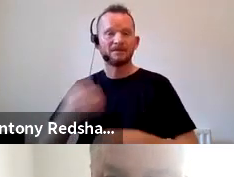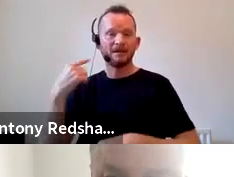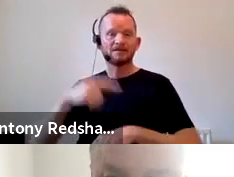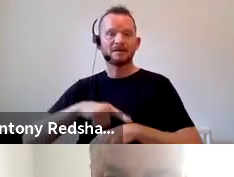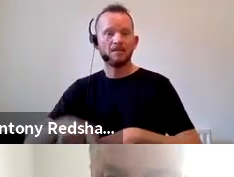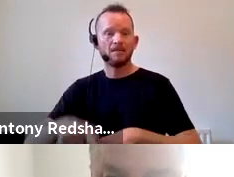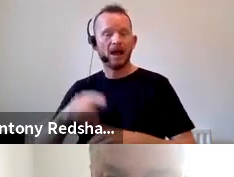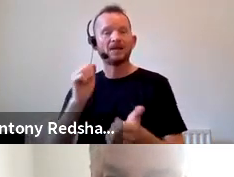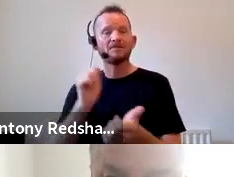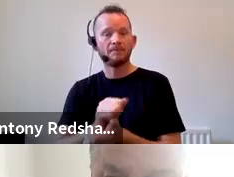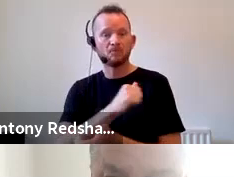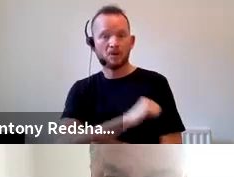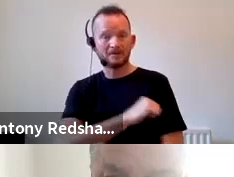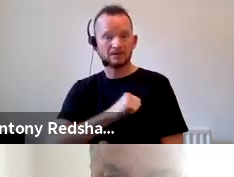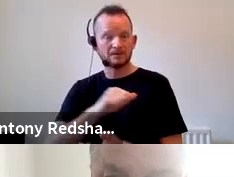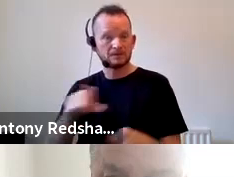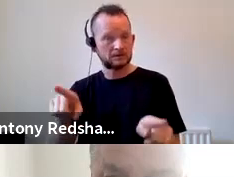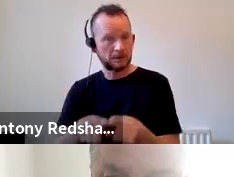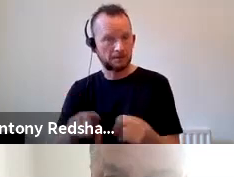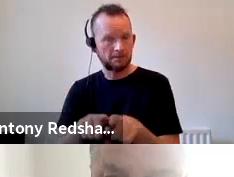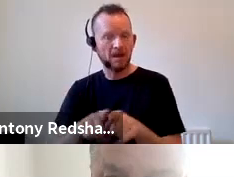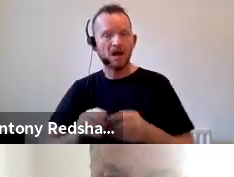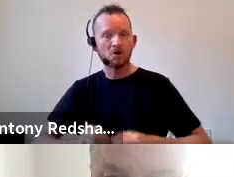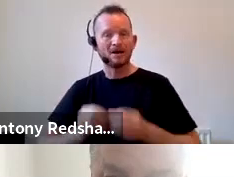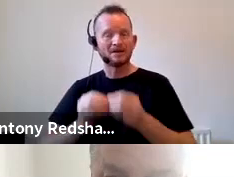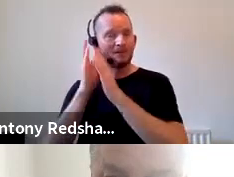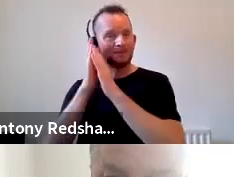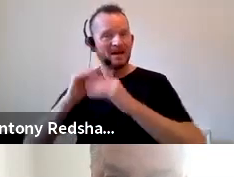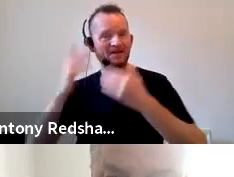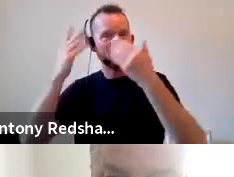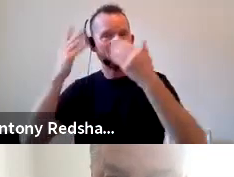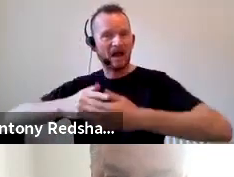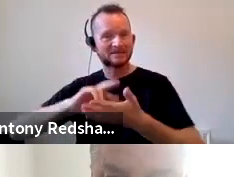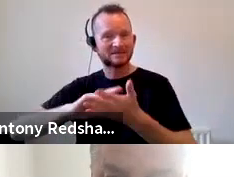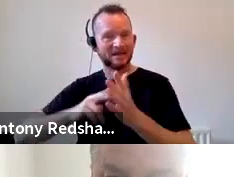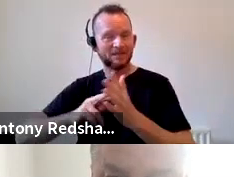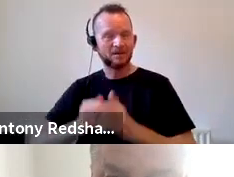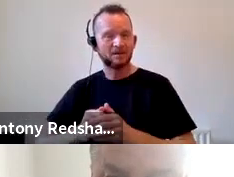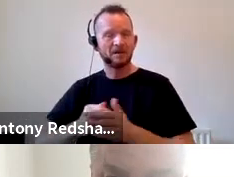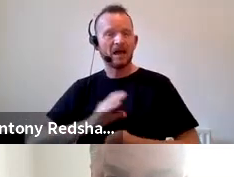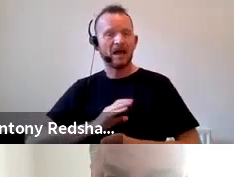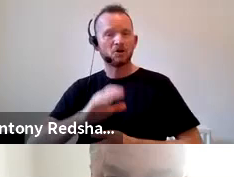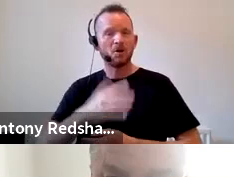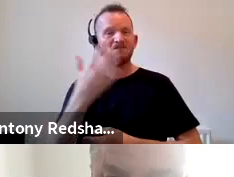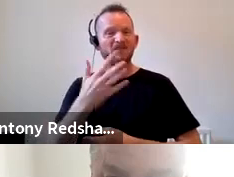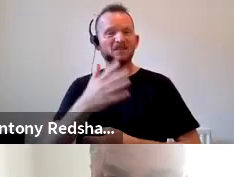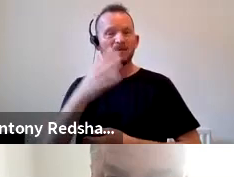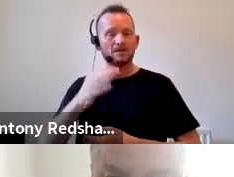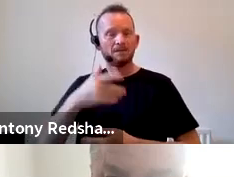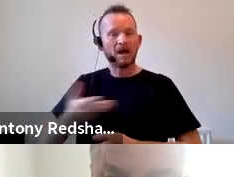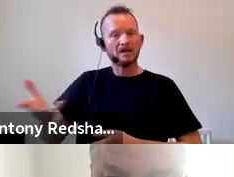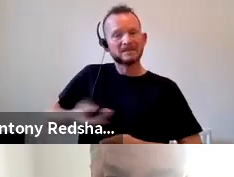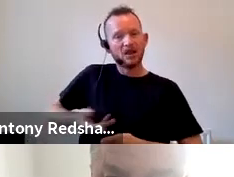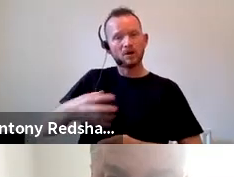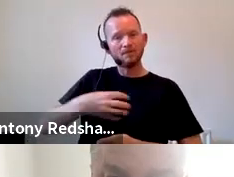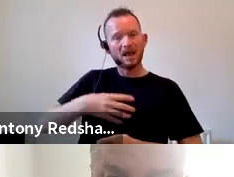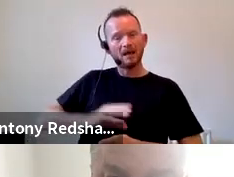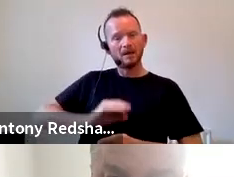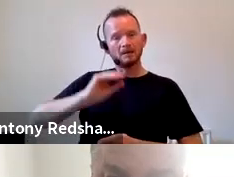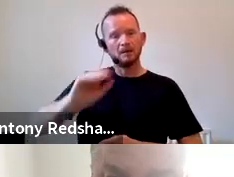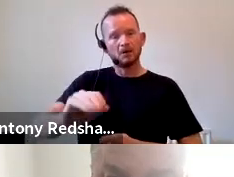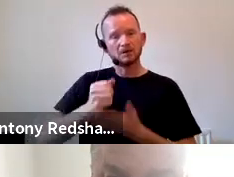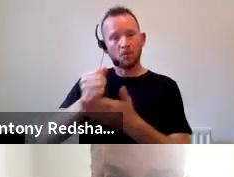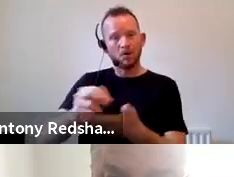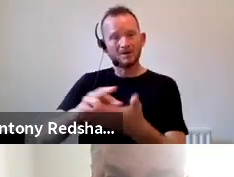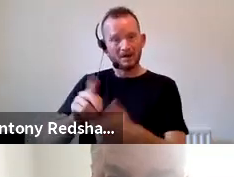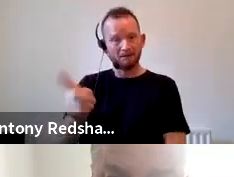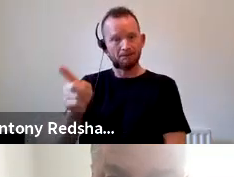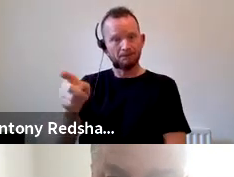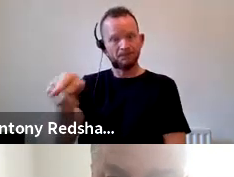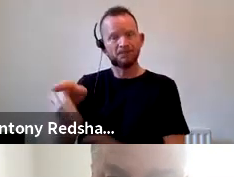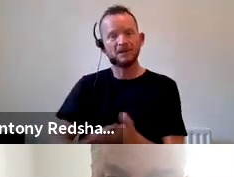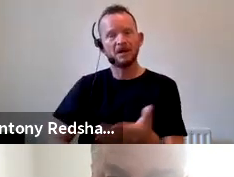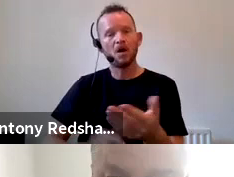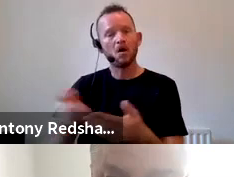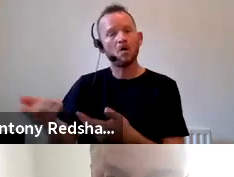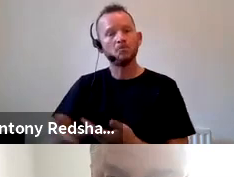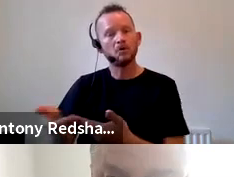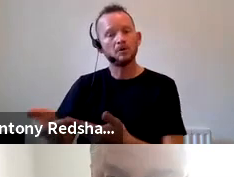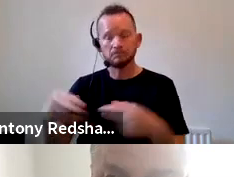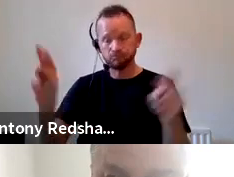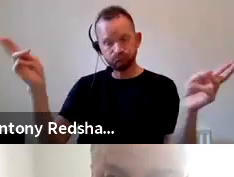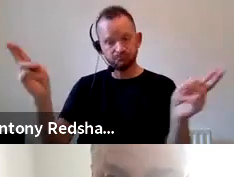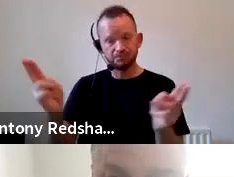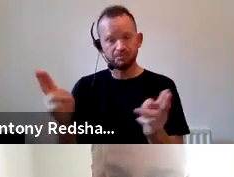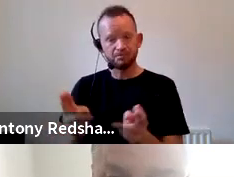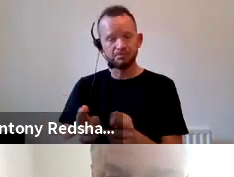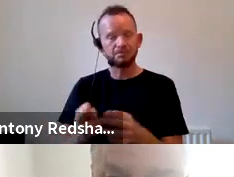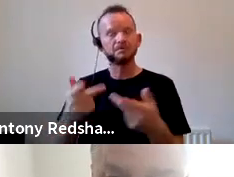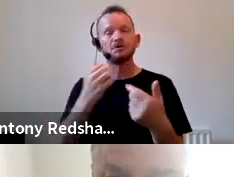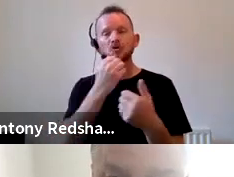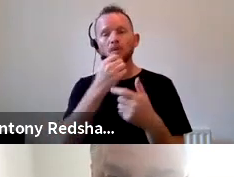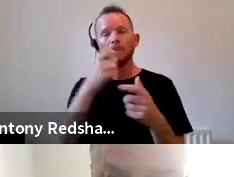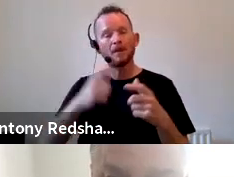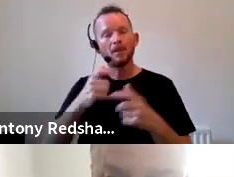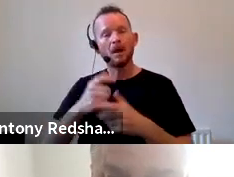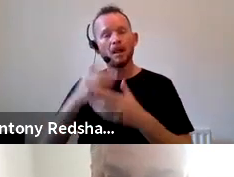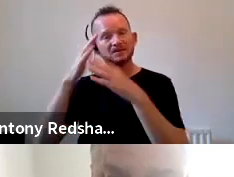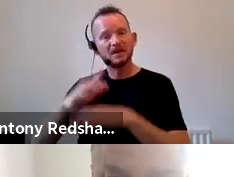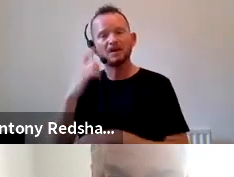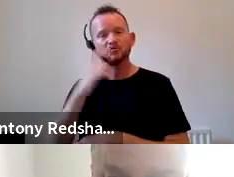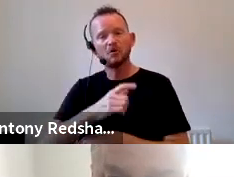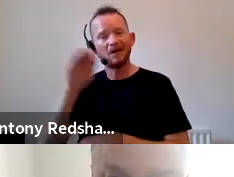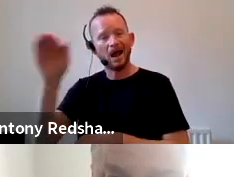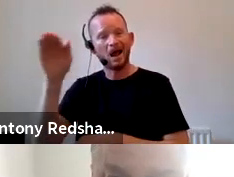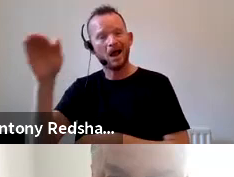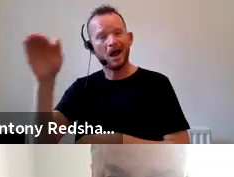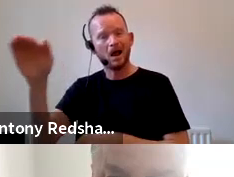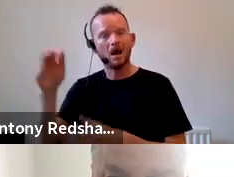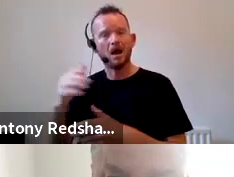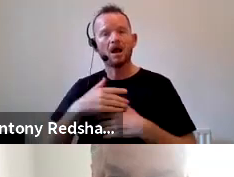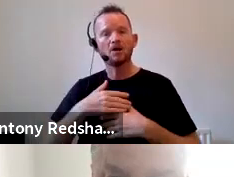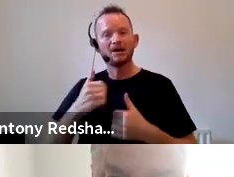kept that promise as well I've created the bed every night scheme, I donate 15% of my salary as mayor to support that, that scheme. And we brought about a big reduction in the number of people sleeping rough in Greater Manchester, about 500, people every